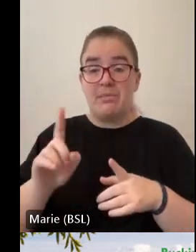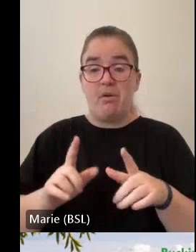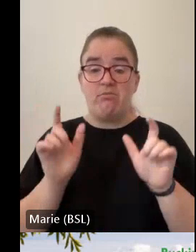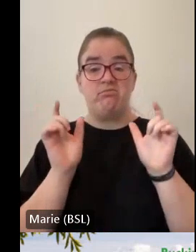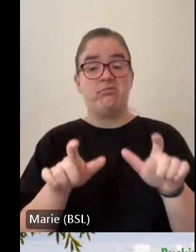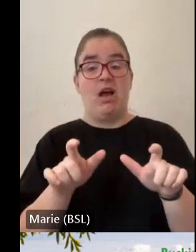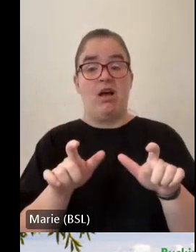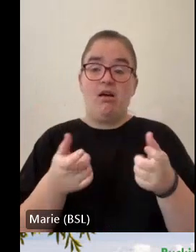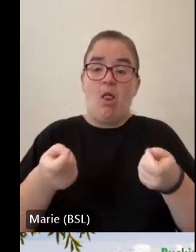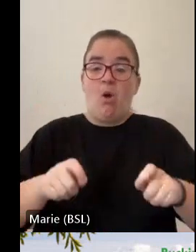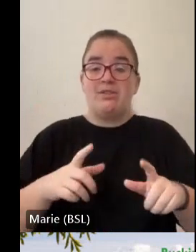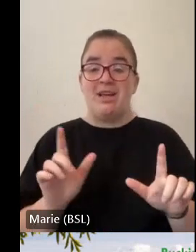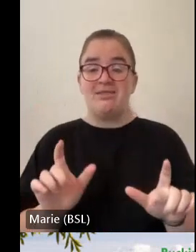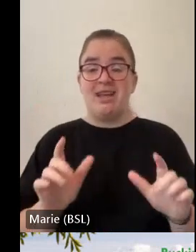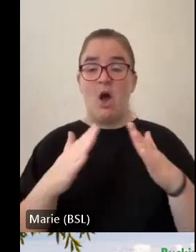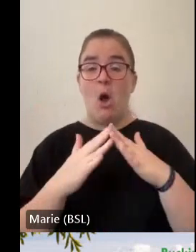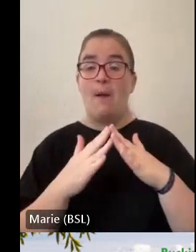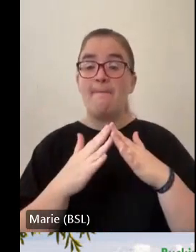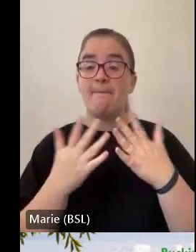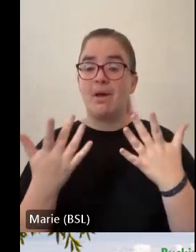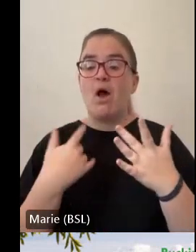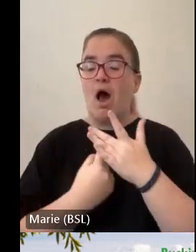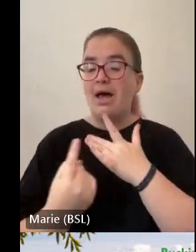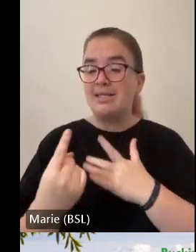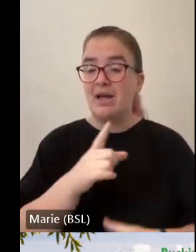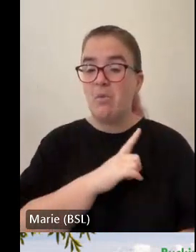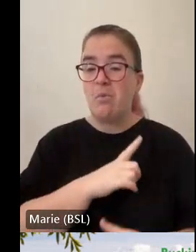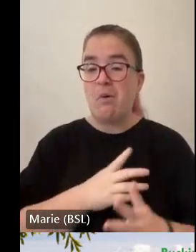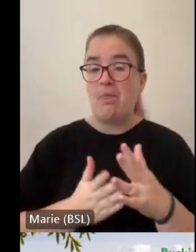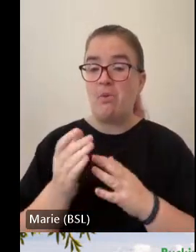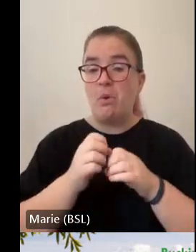and a lot more people were isolated because of the pandemic